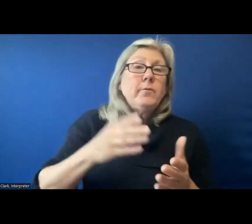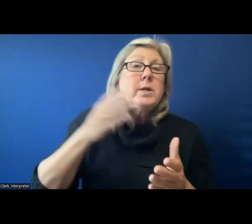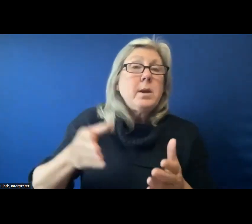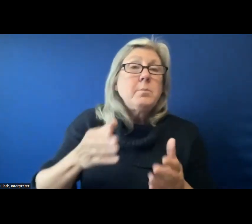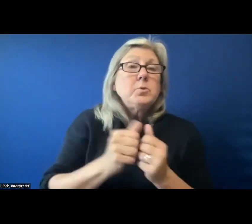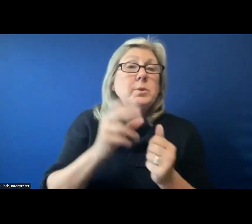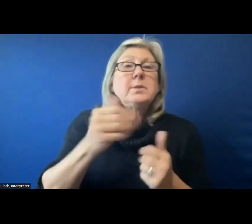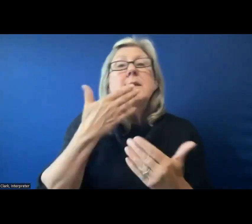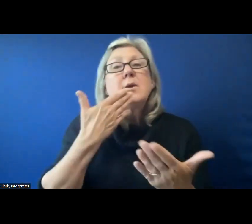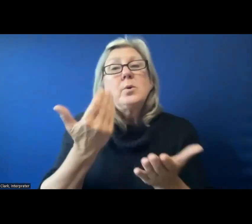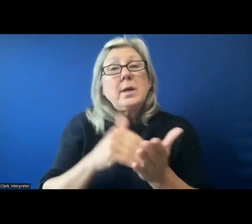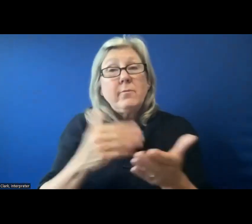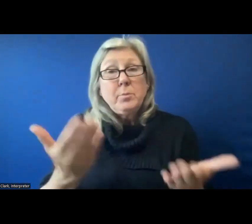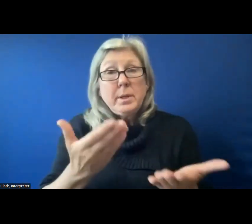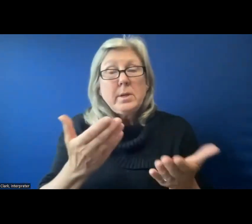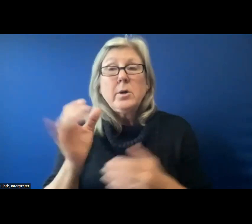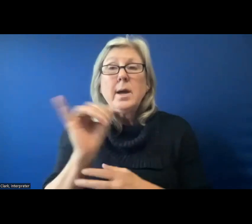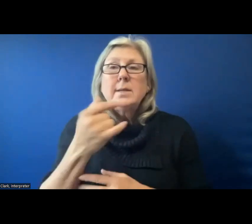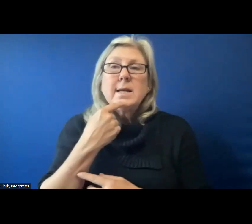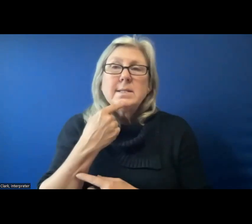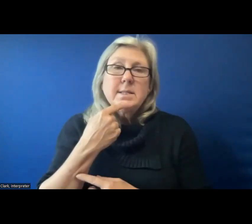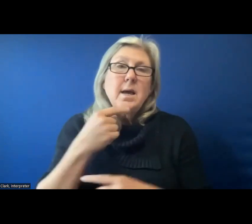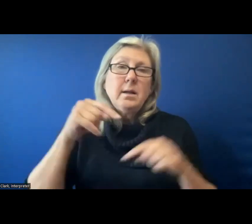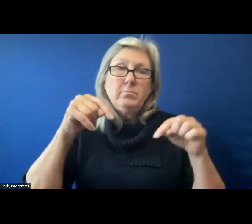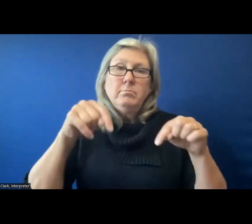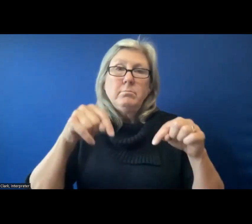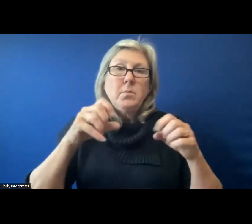here. As I said, this is an opportunity to hear